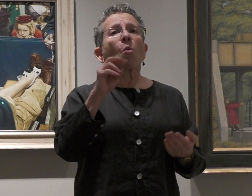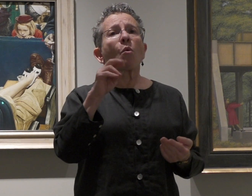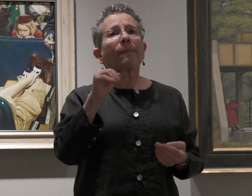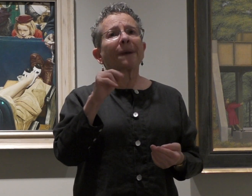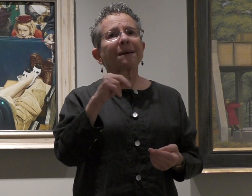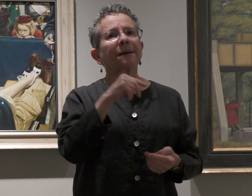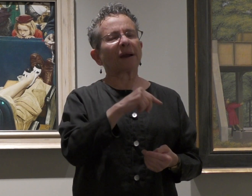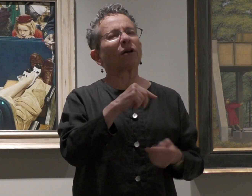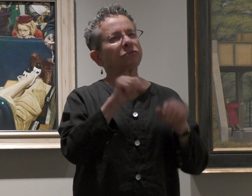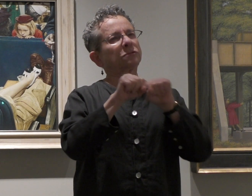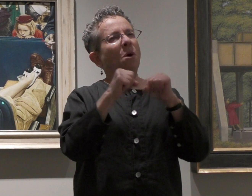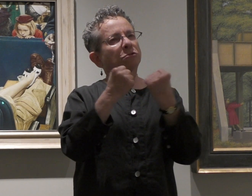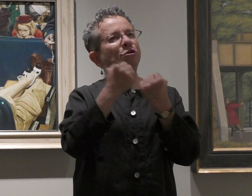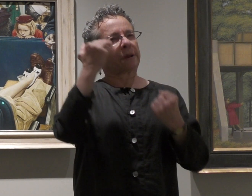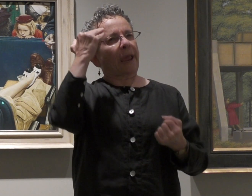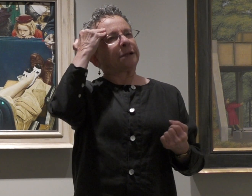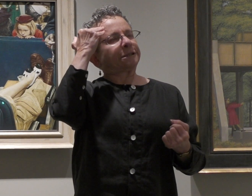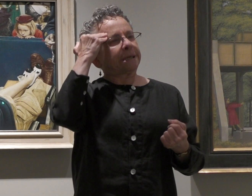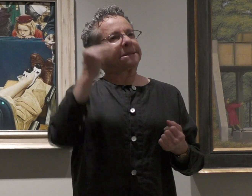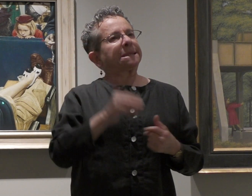Norman Rockwell had a strong social consciousness.